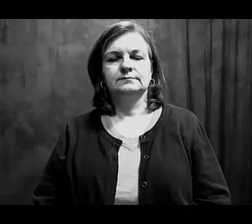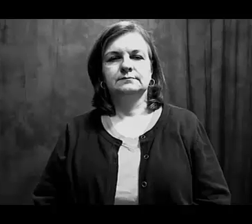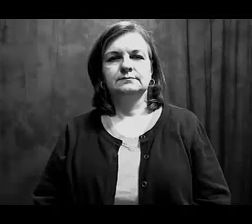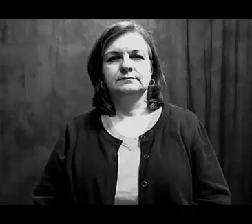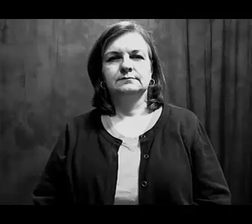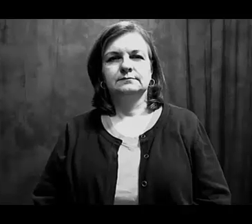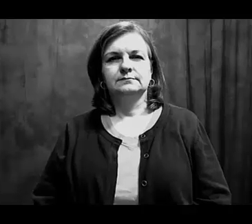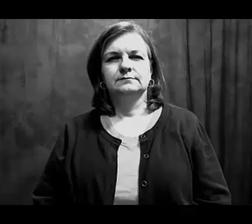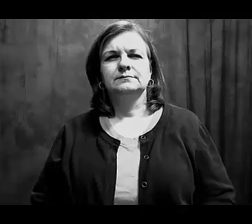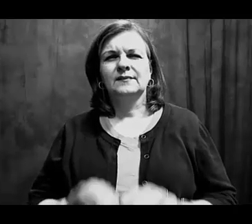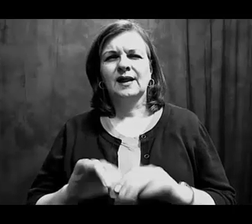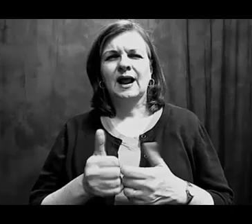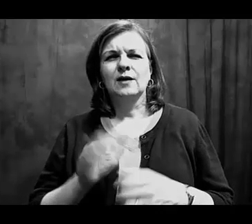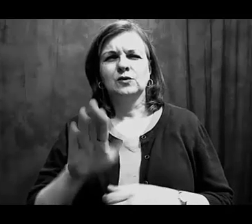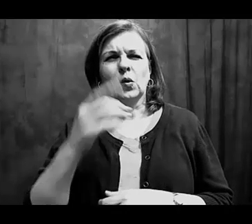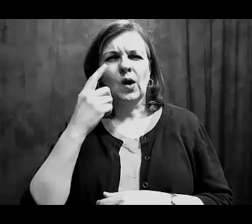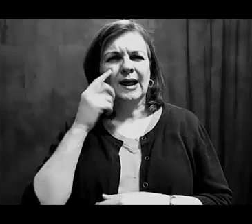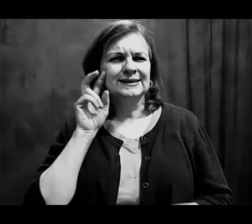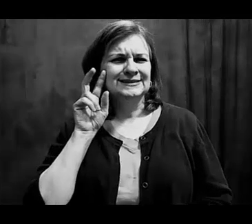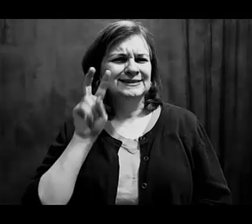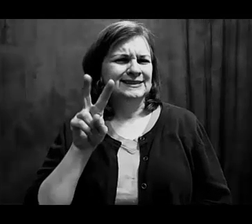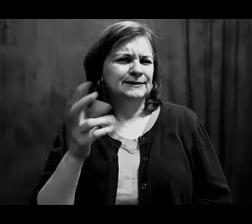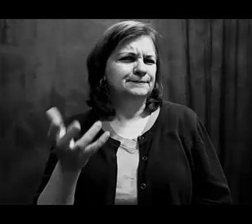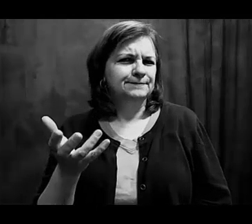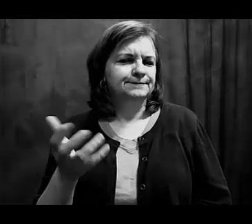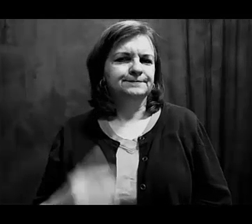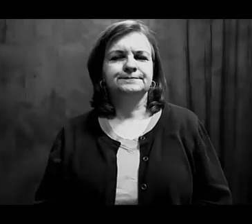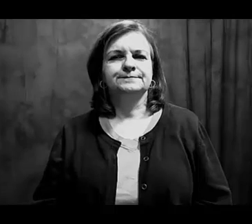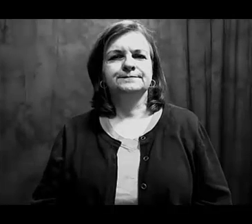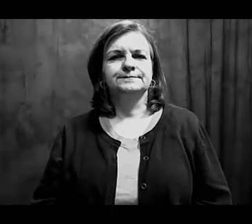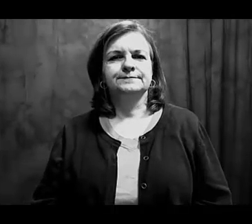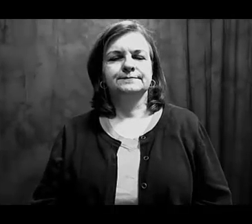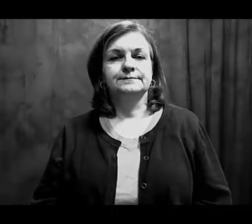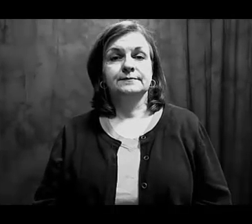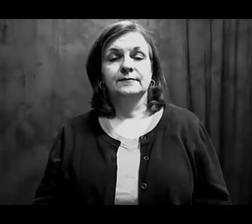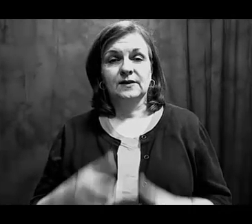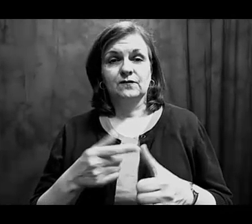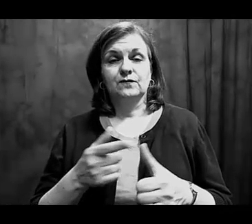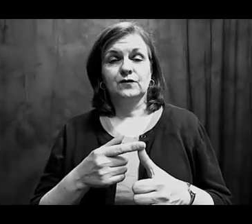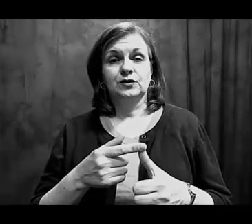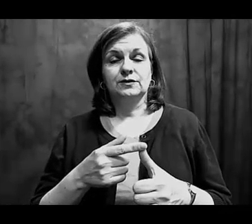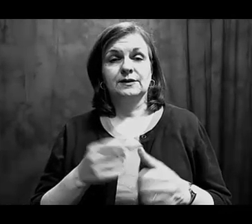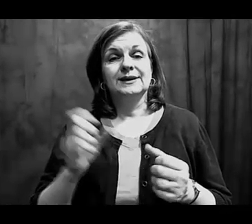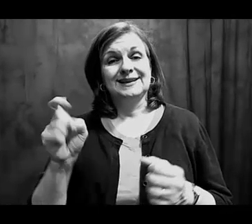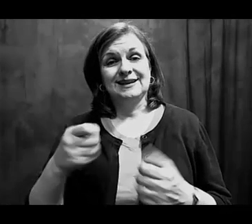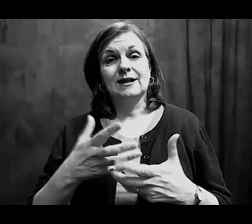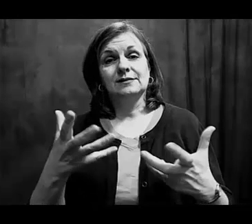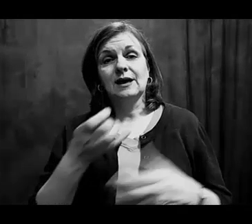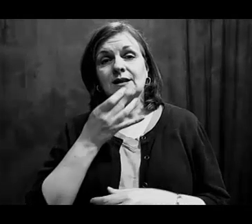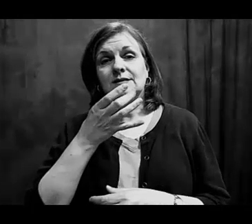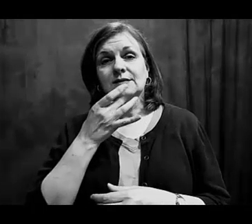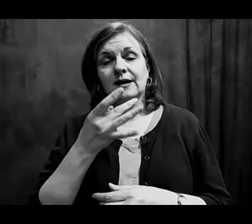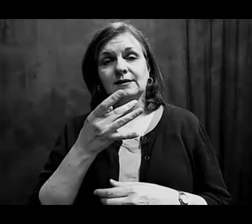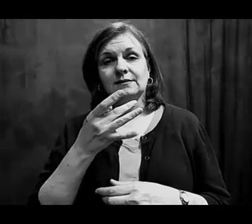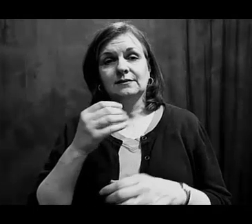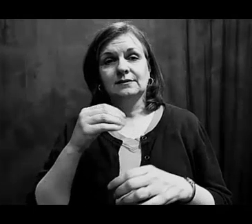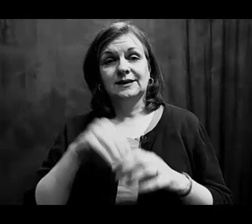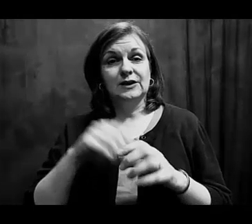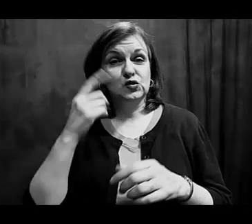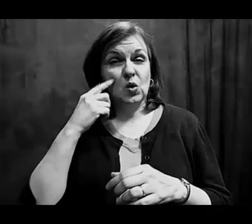How do you see? We've gotta get a lot of light in because these are electrical receptors